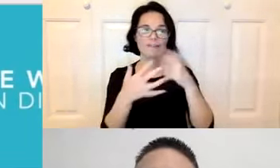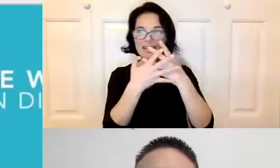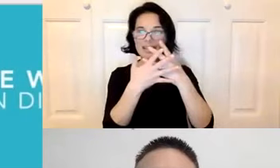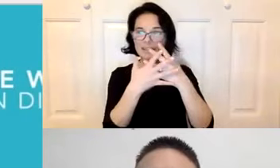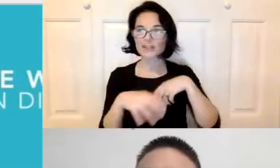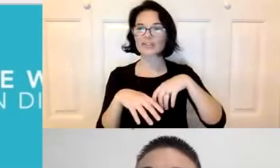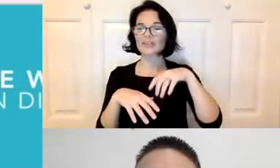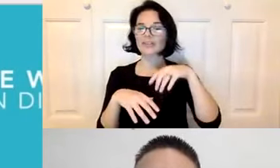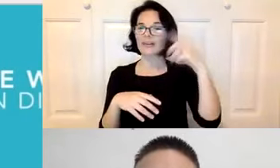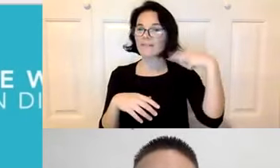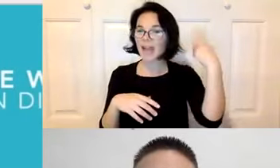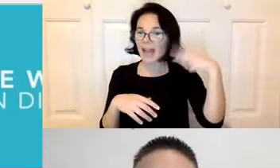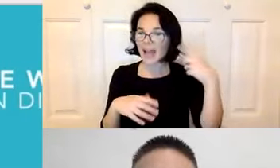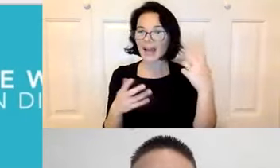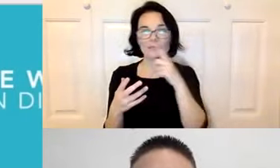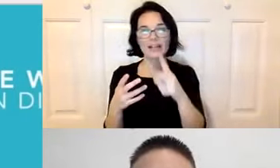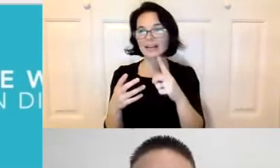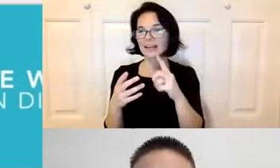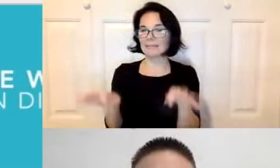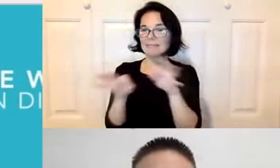There’s information here. There’s also a personal